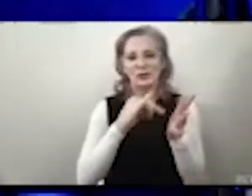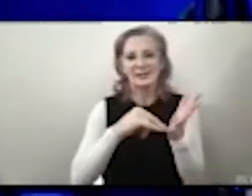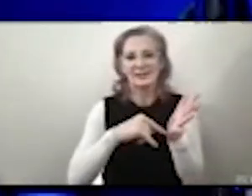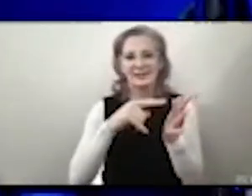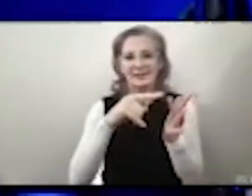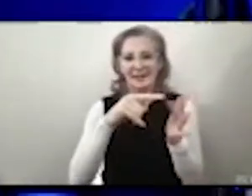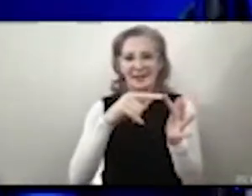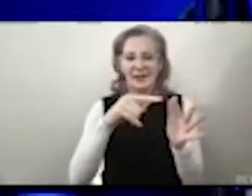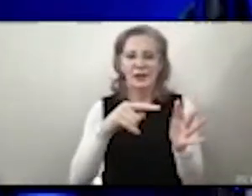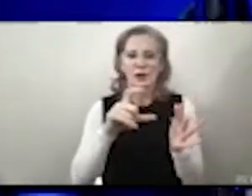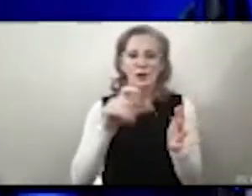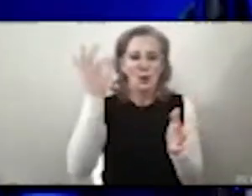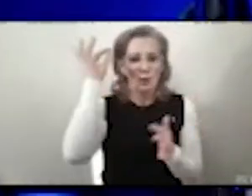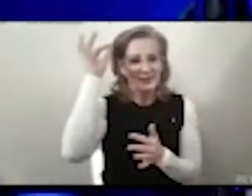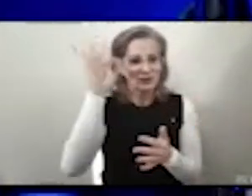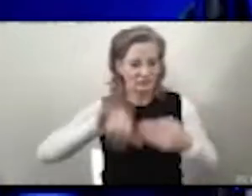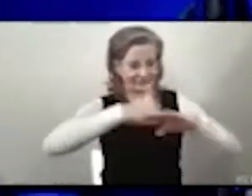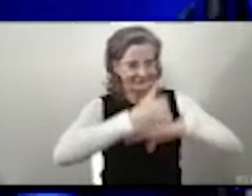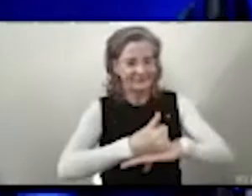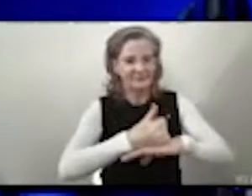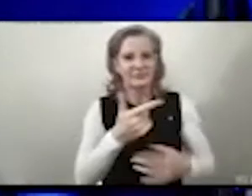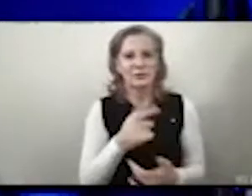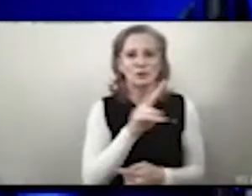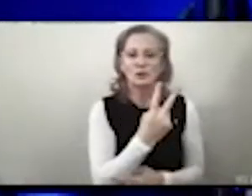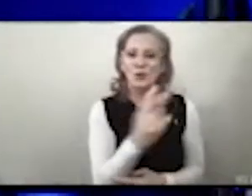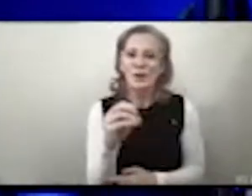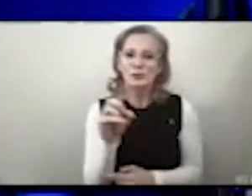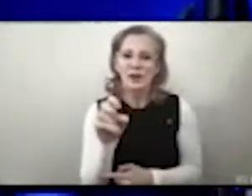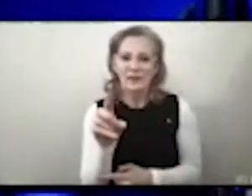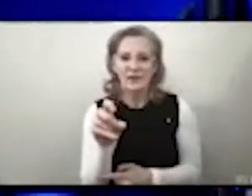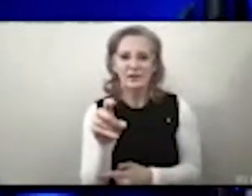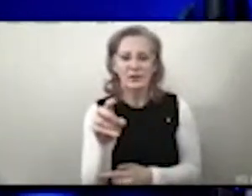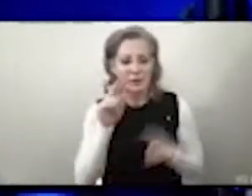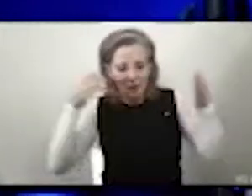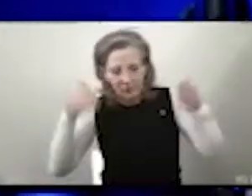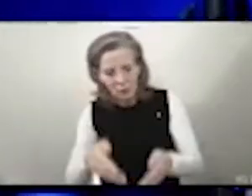on prevention, greater partnership working, workforce development, and a